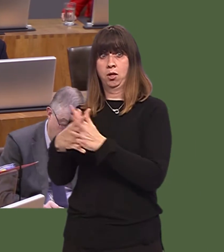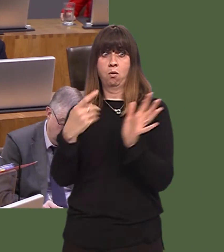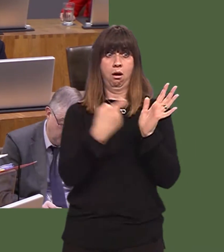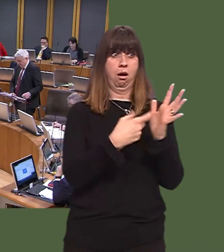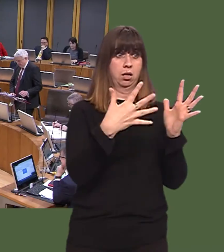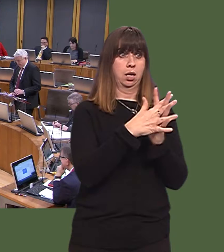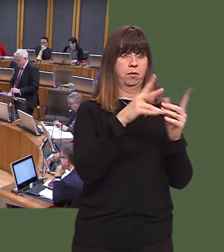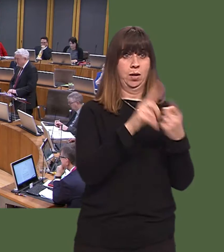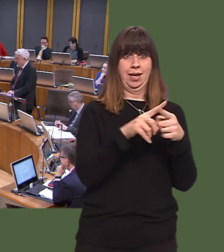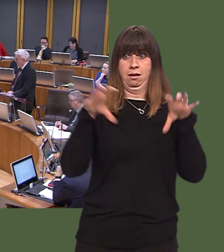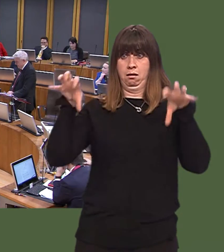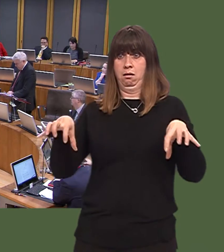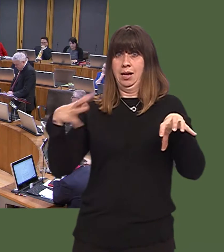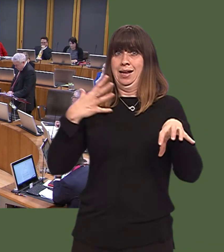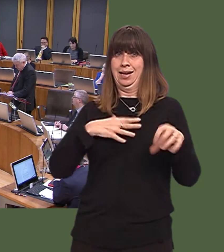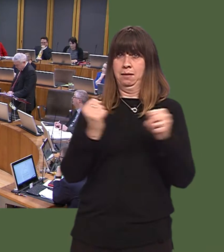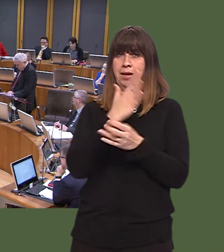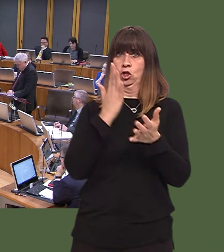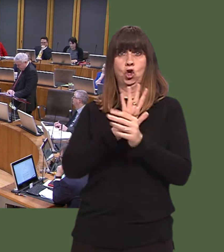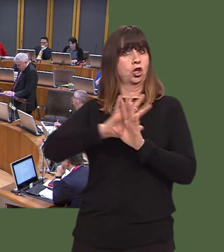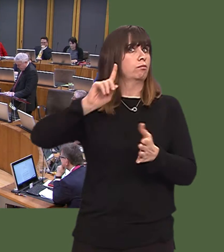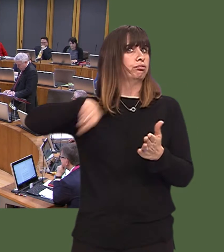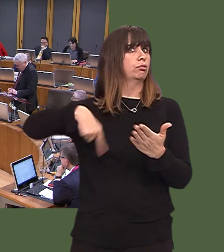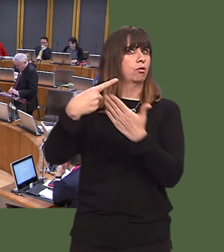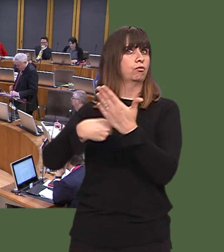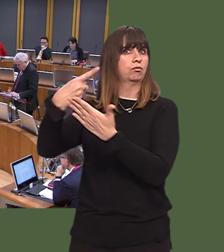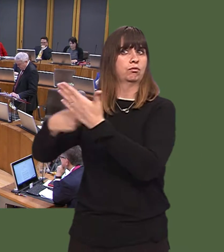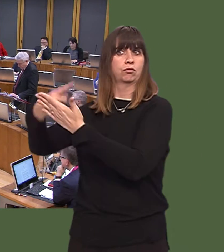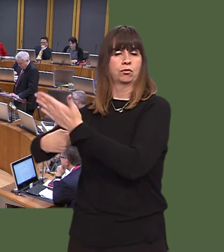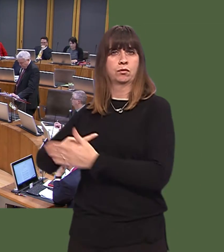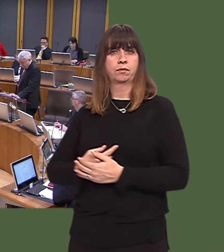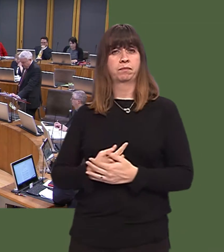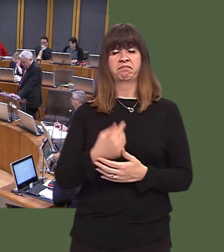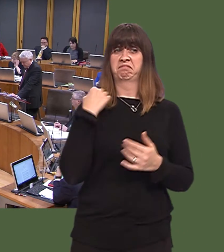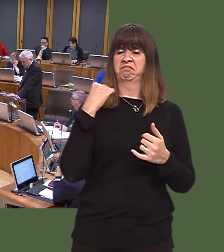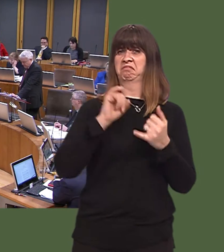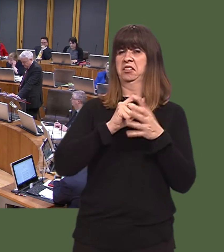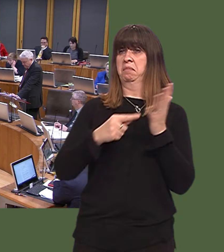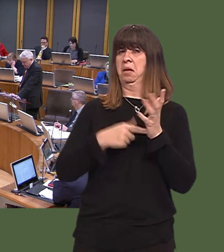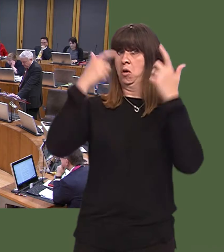RWE towards delivering compliance. Simon Thomas: The court case was last September.